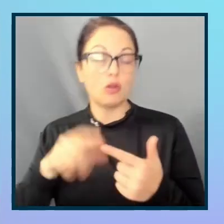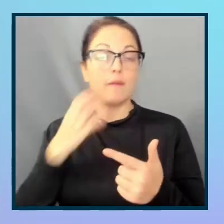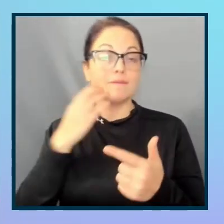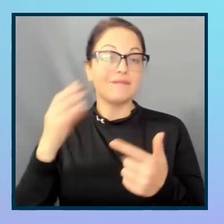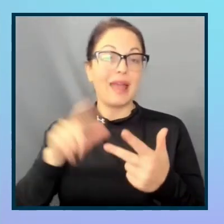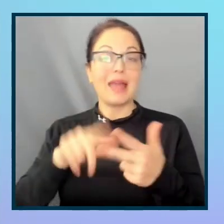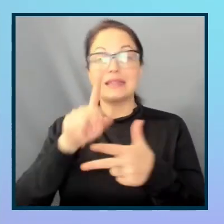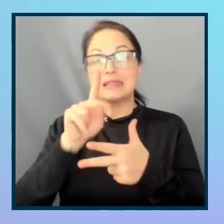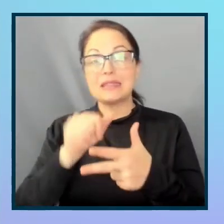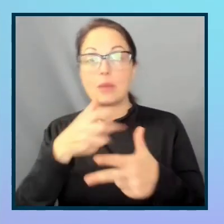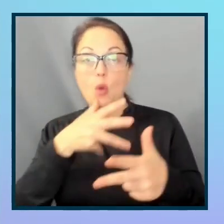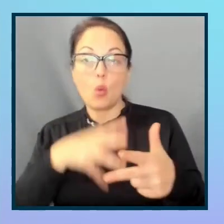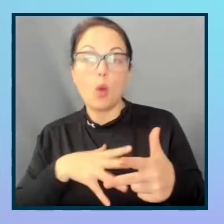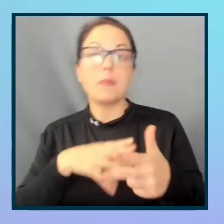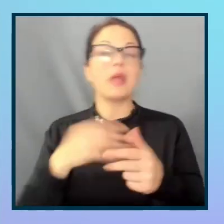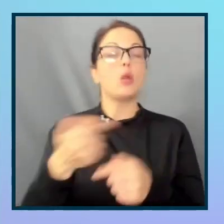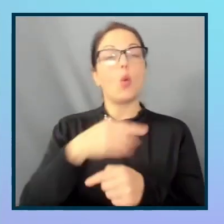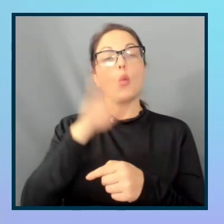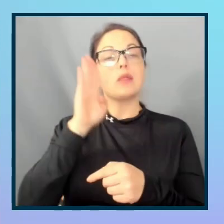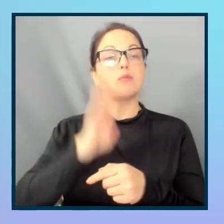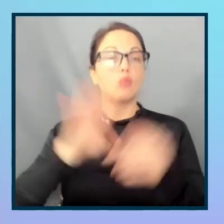and my pronouns are she/her/hers.